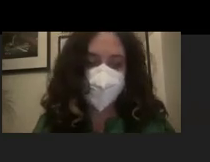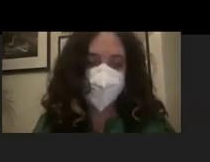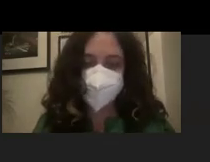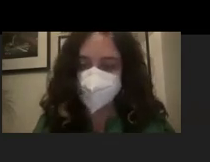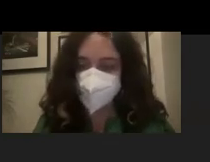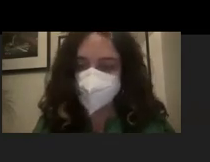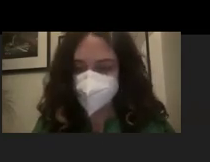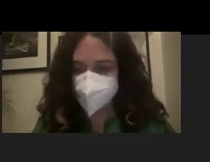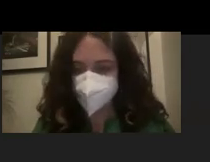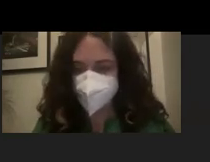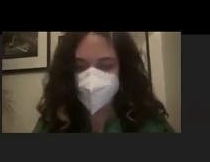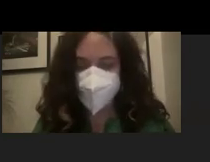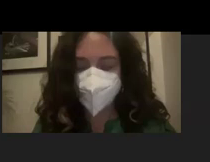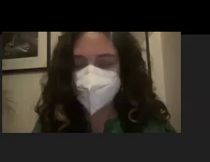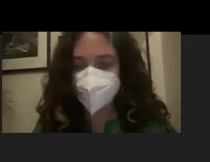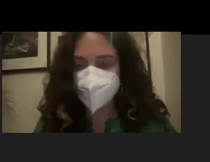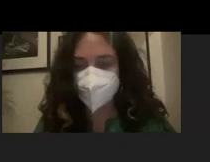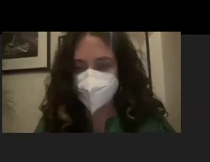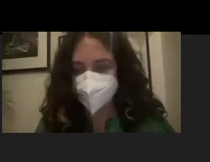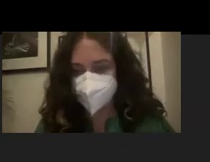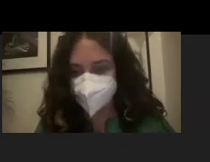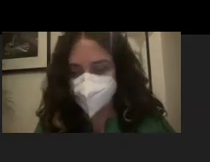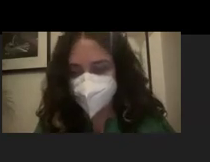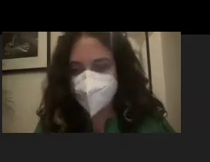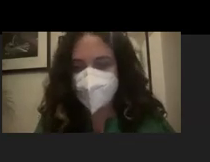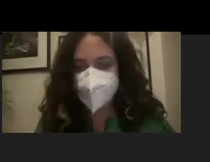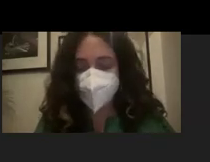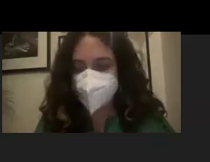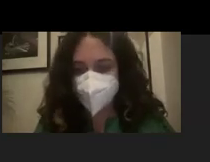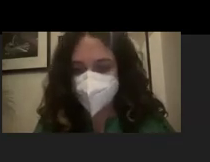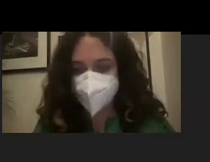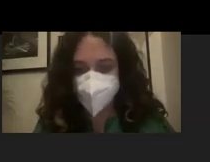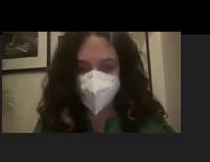problematic on multiple levels both because of its eugenic implication and also because it's simply